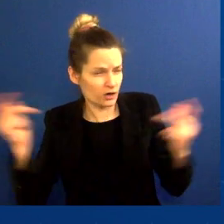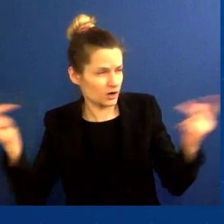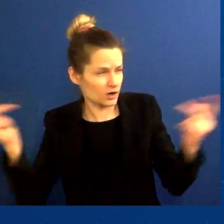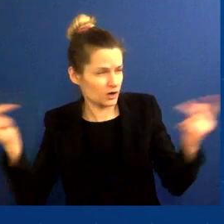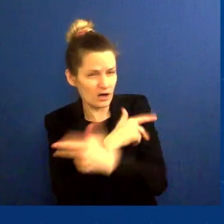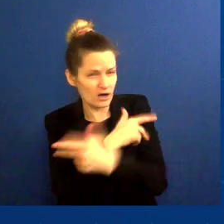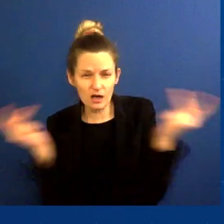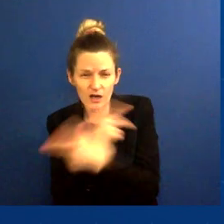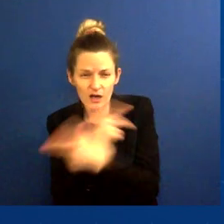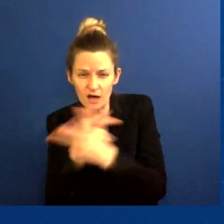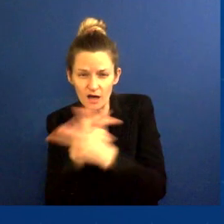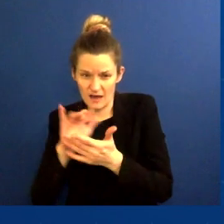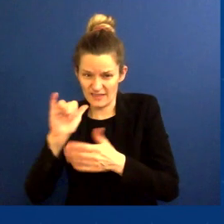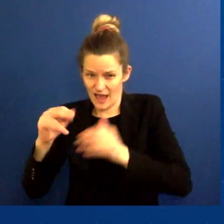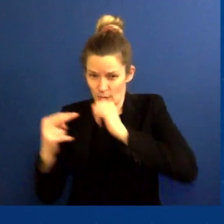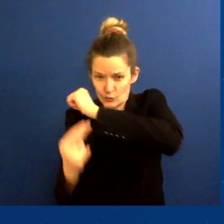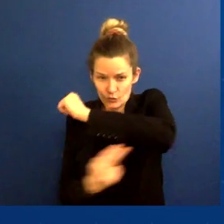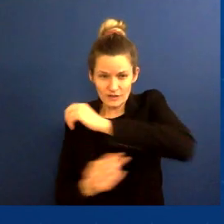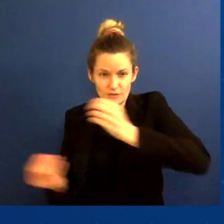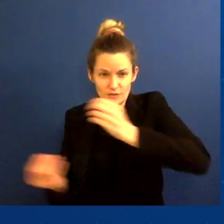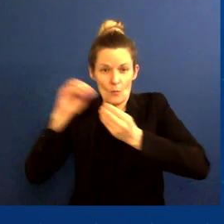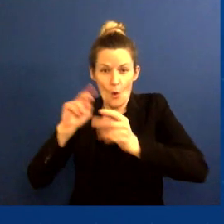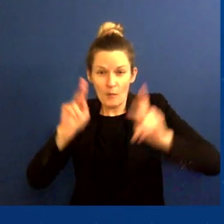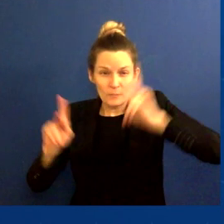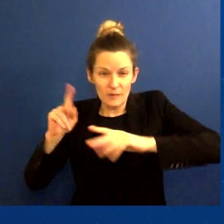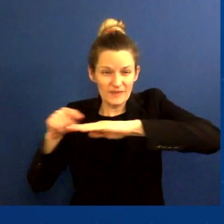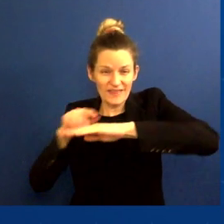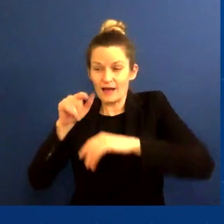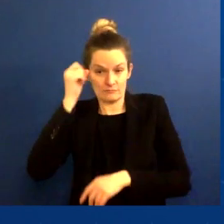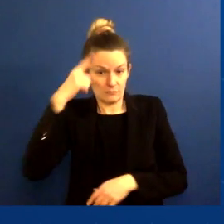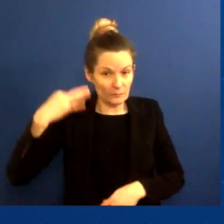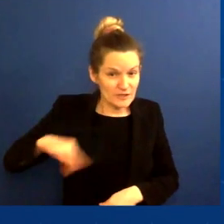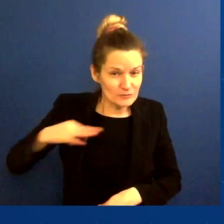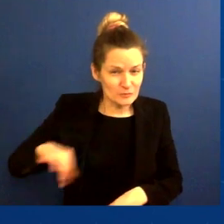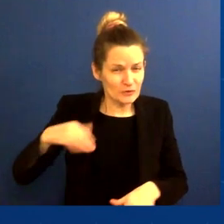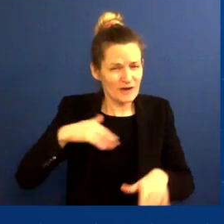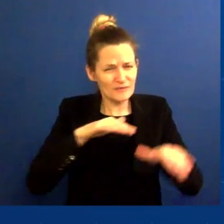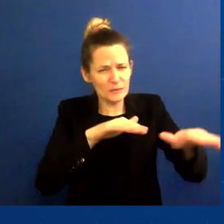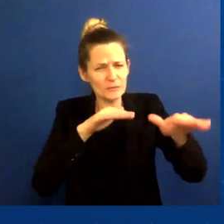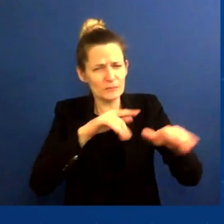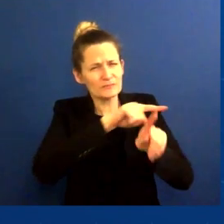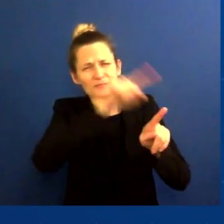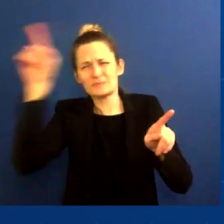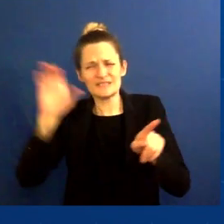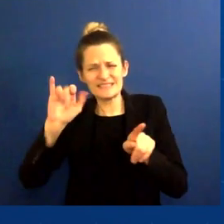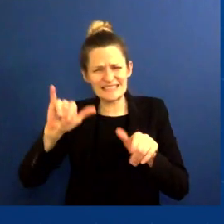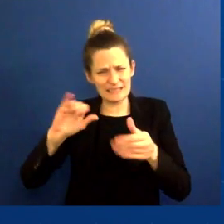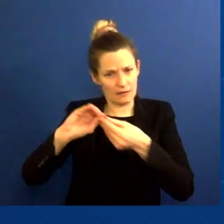than any other city in the world; the three rivers -- the bridge was empty -- relatively empty.